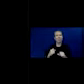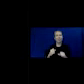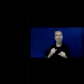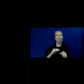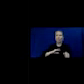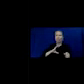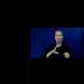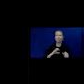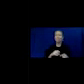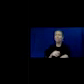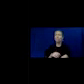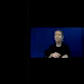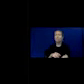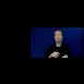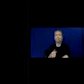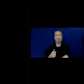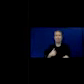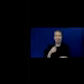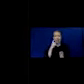I saw her already getting independent.